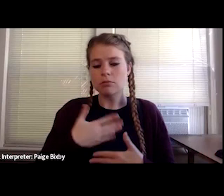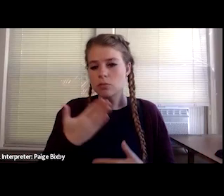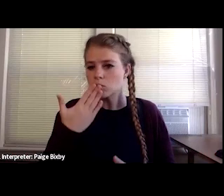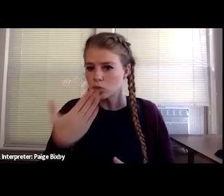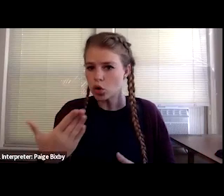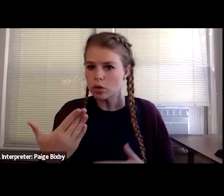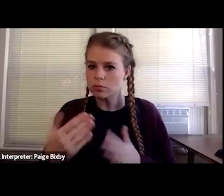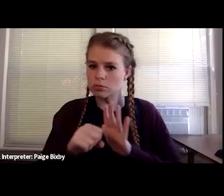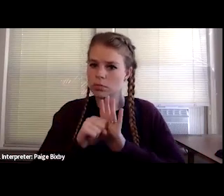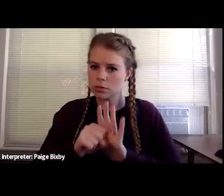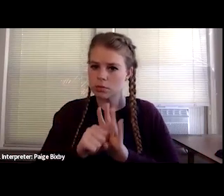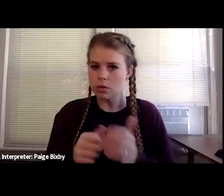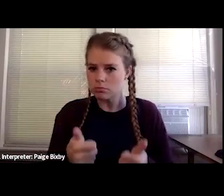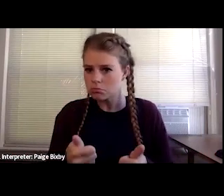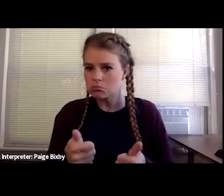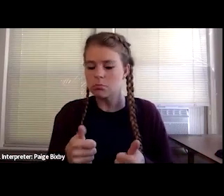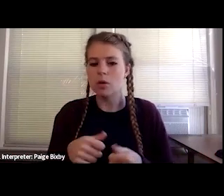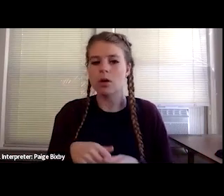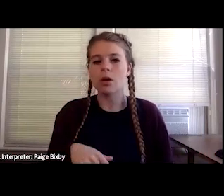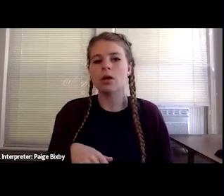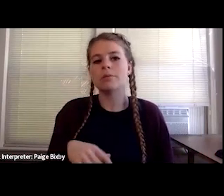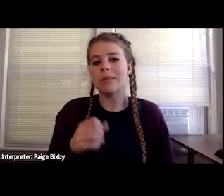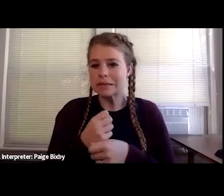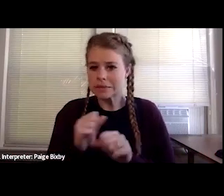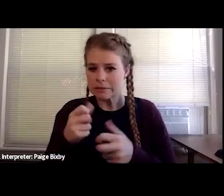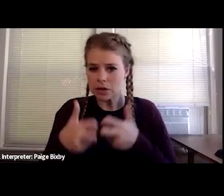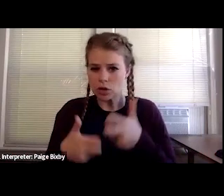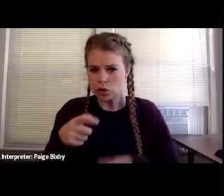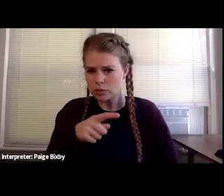You know, we see the safety issue so we're gonna have to get those syringes out of the way.